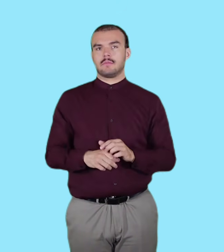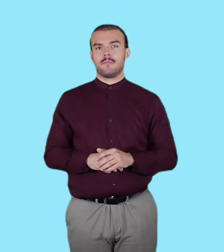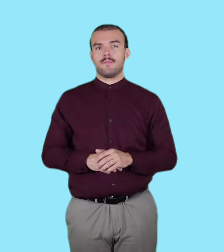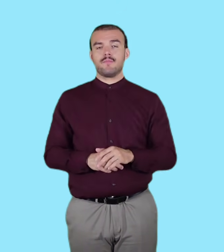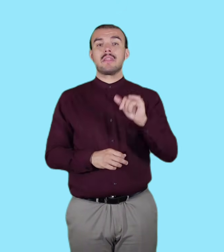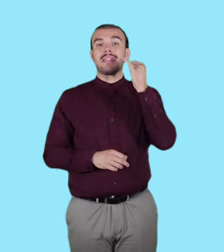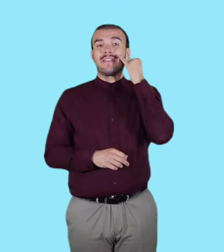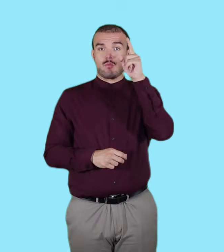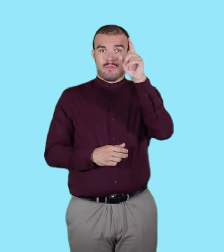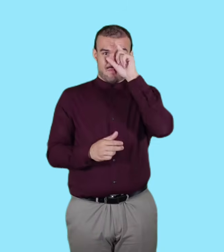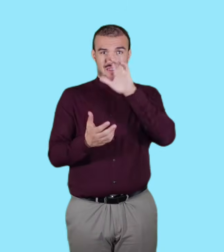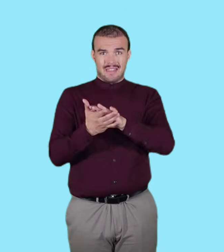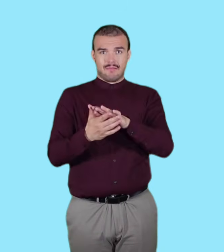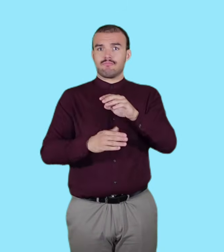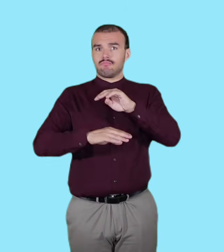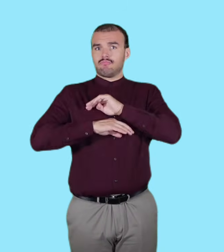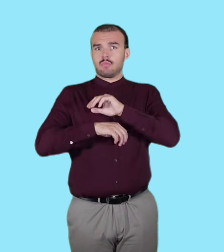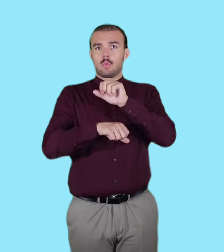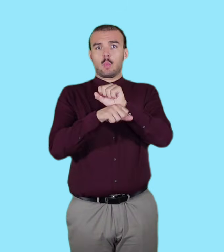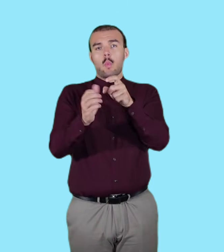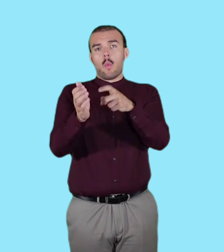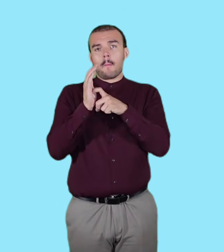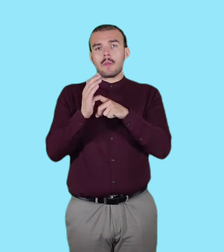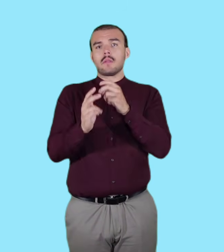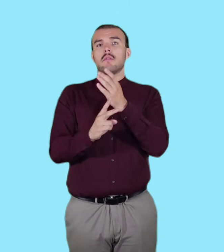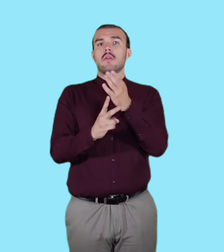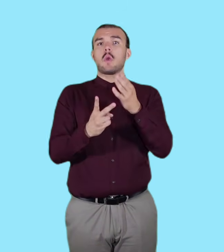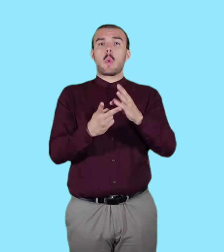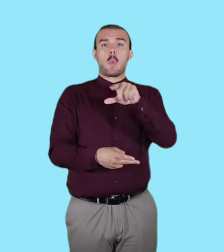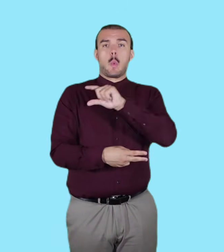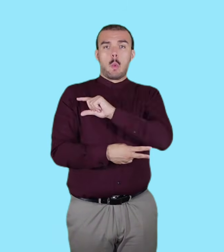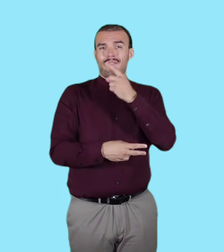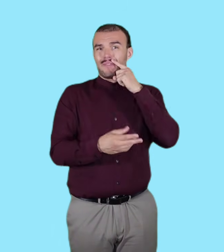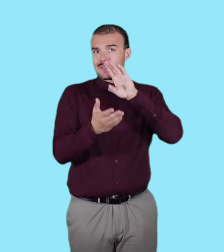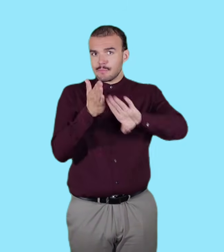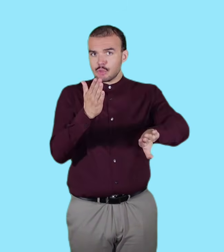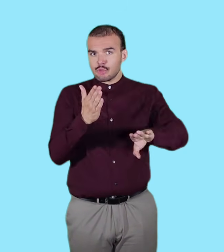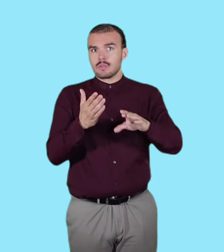If you believe you met the work requirements, qualify for an exemption,